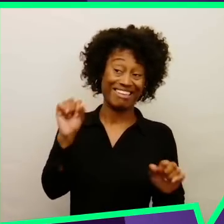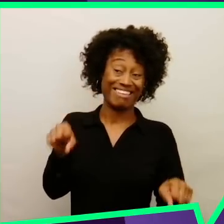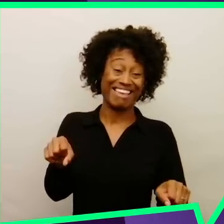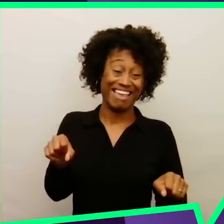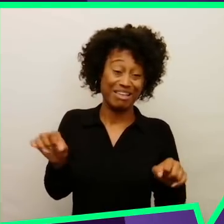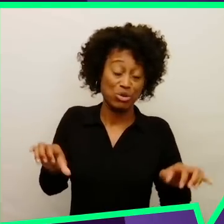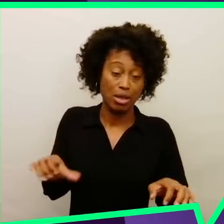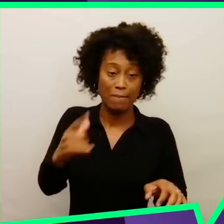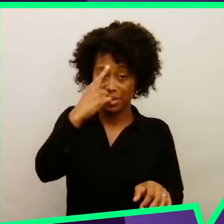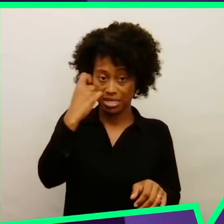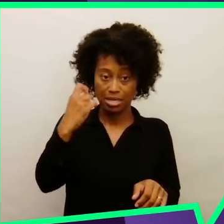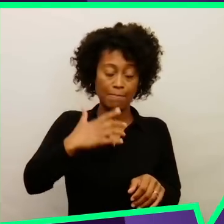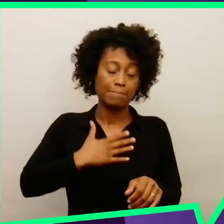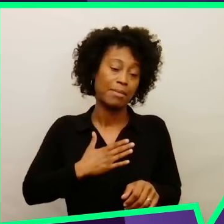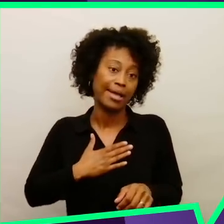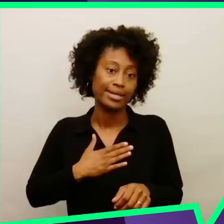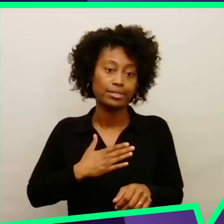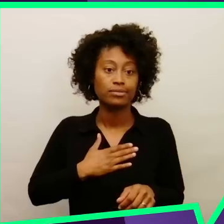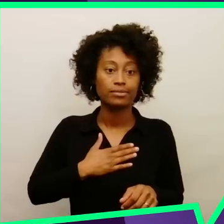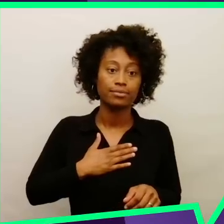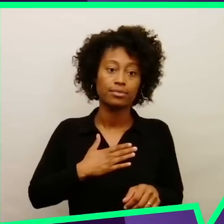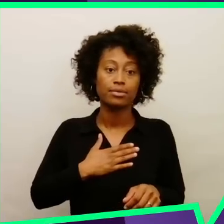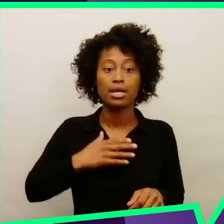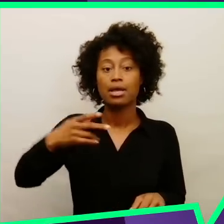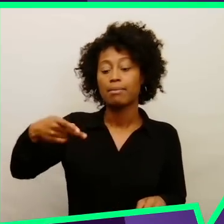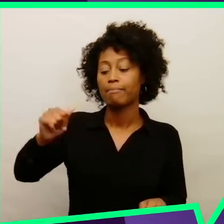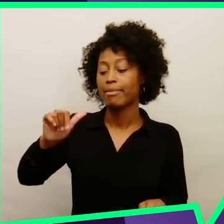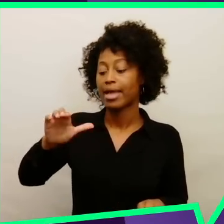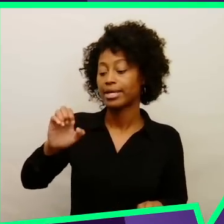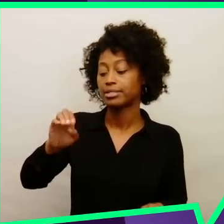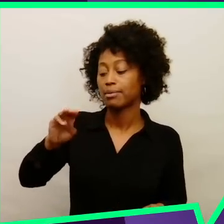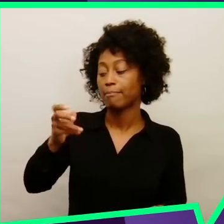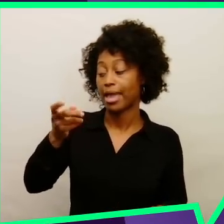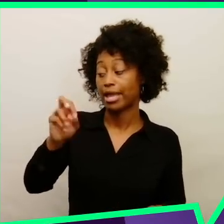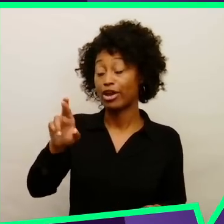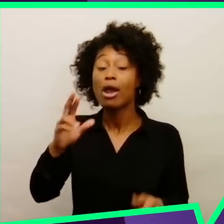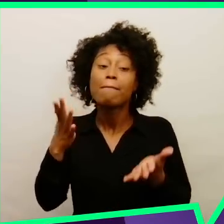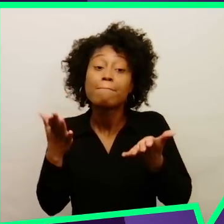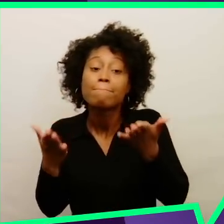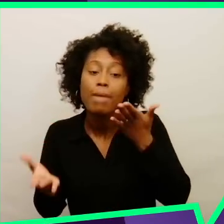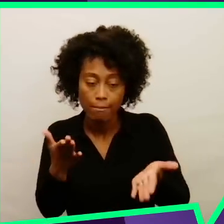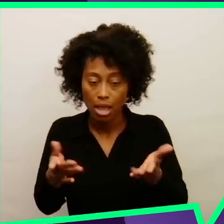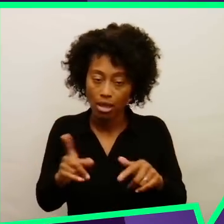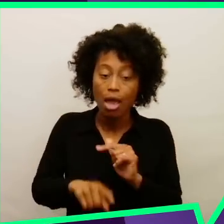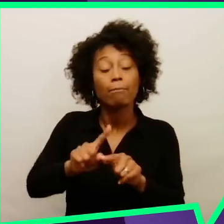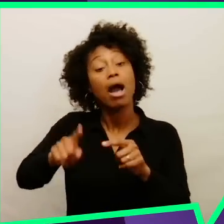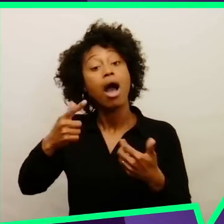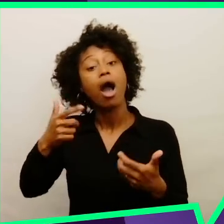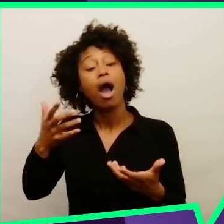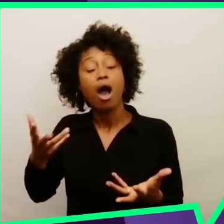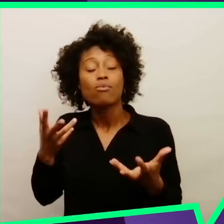because of my pacemaker, but I could still do it.